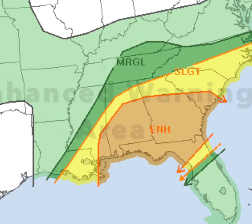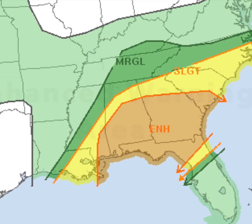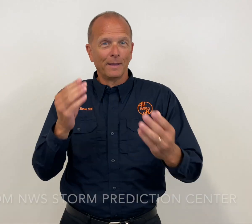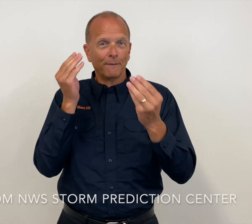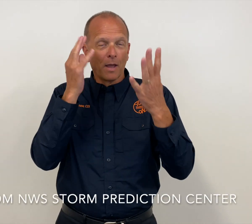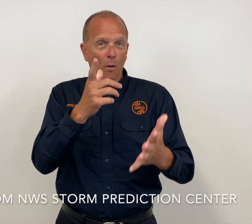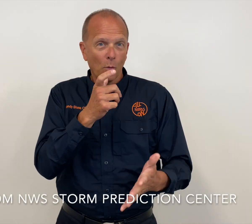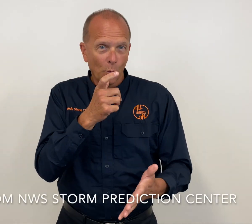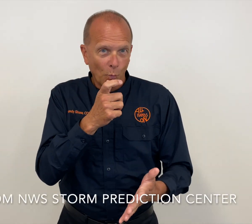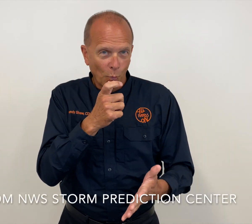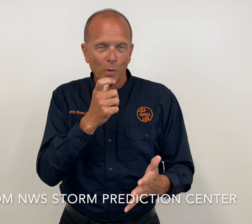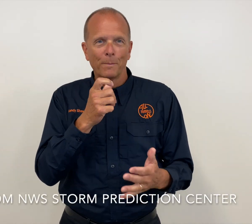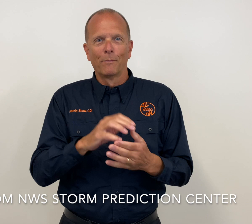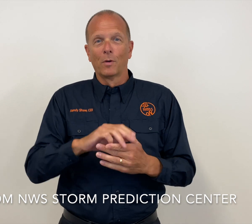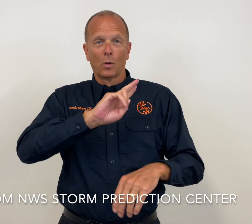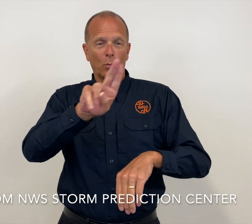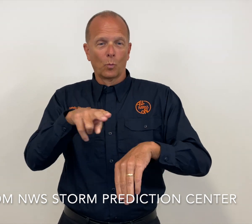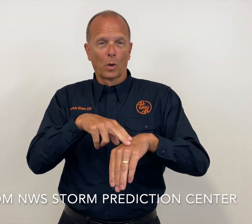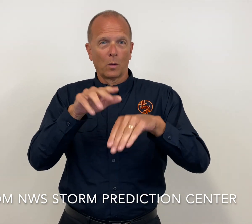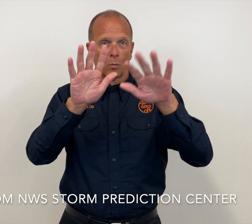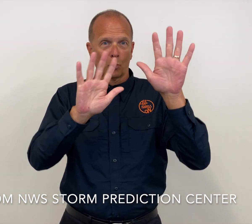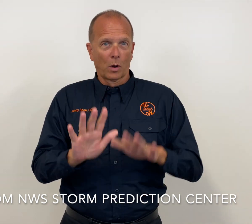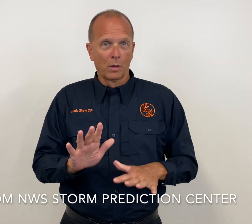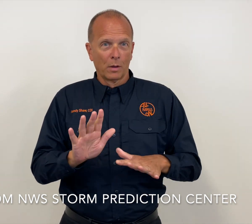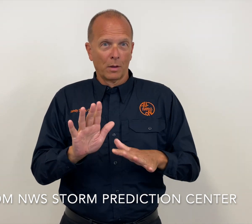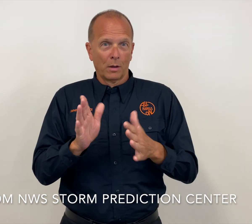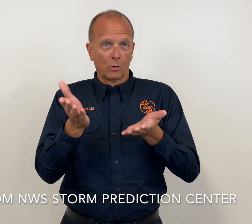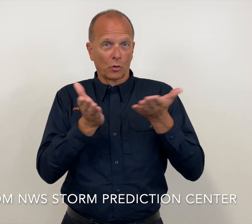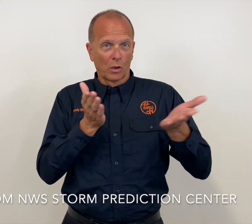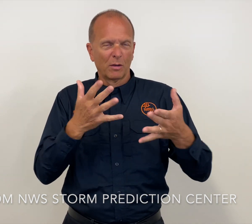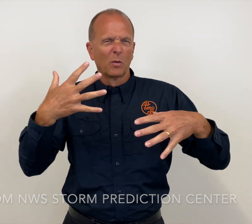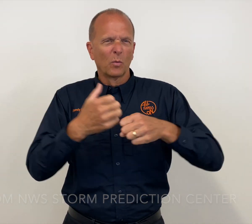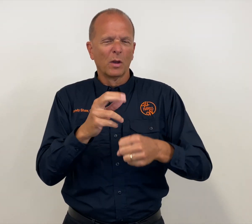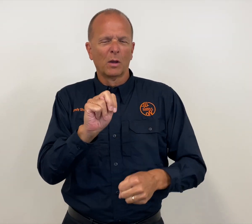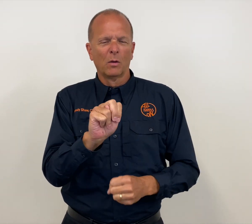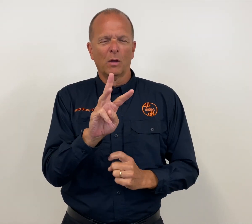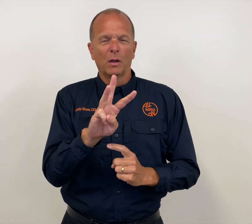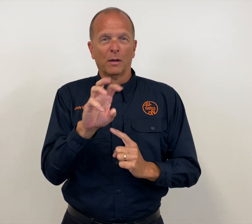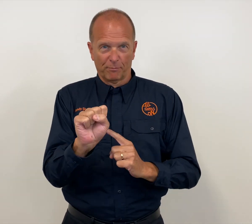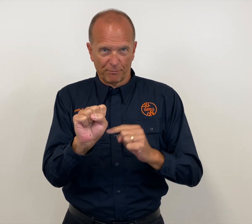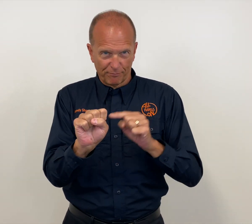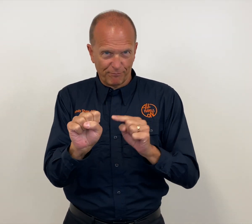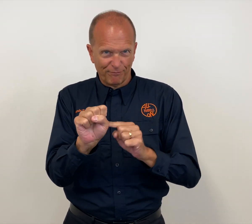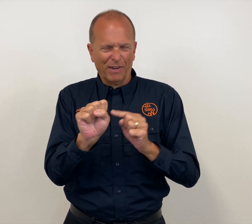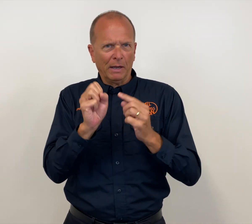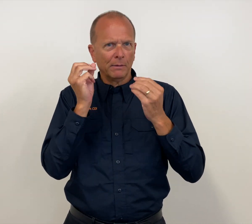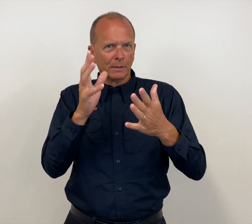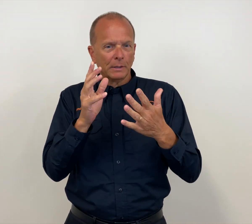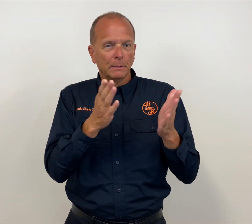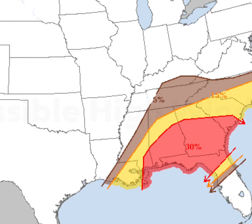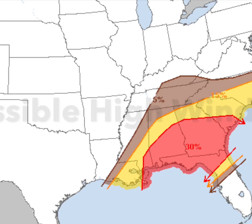this information comes to us from the National Weather Service Storm Prediction Center